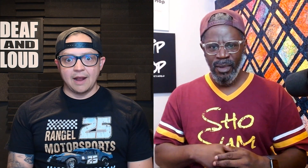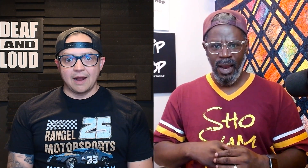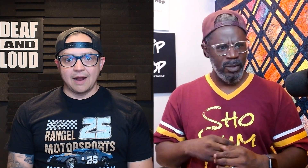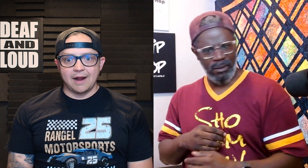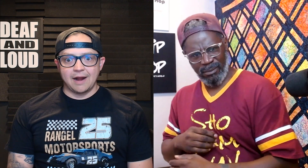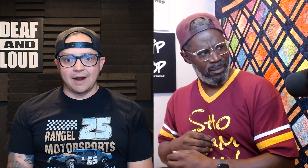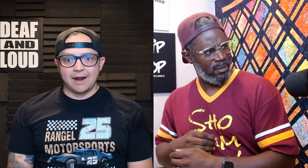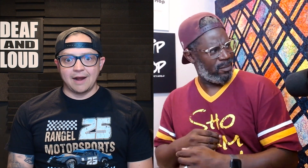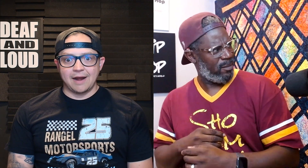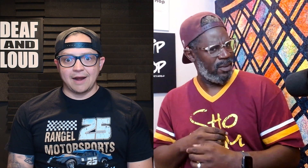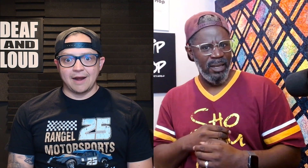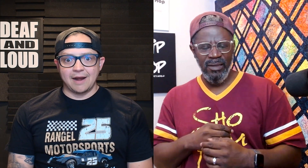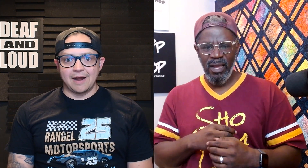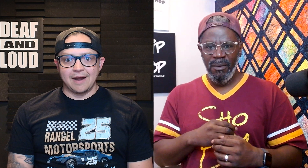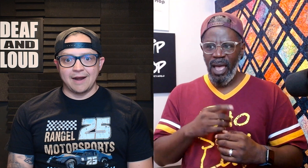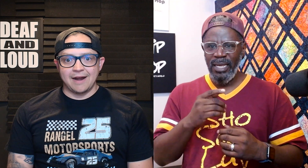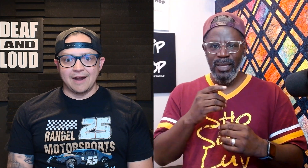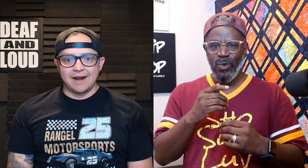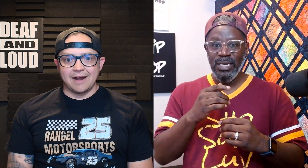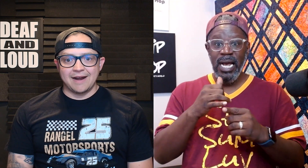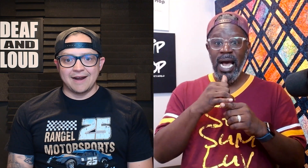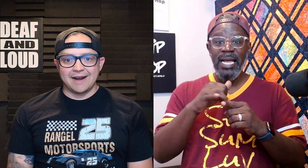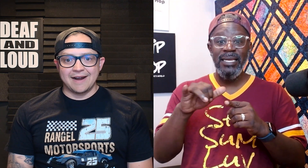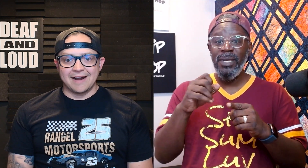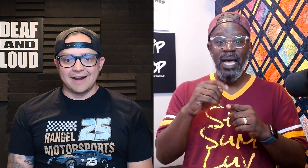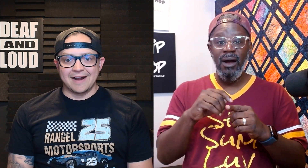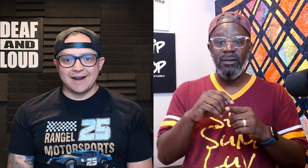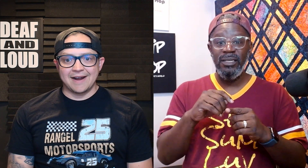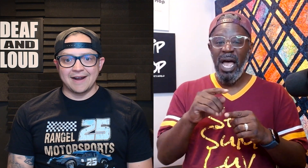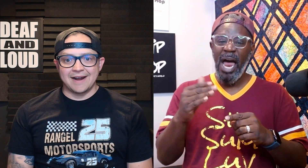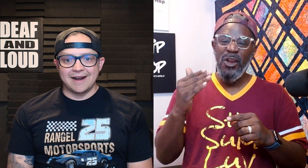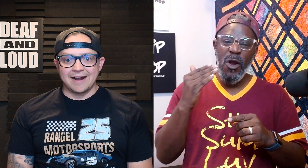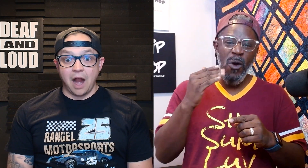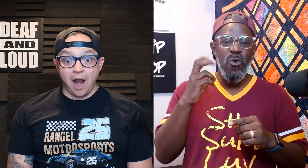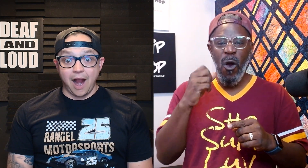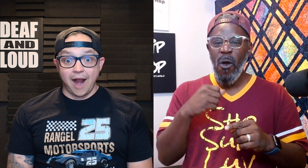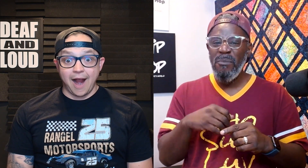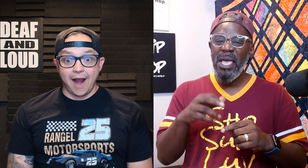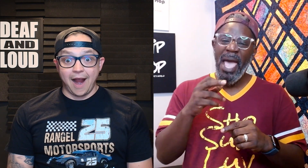I looked at him, and he was cussing me out saying, "I know you heard me, MF!" And so on.